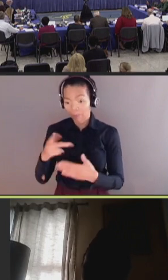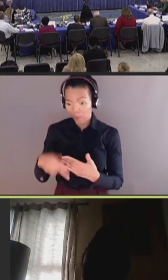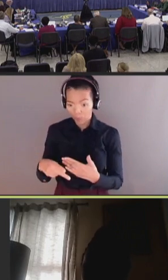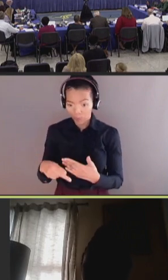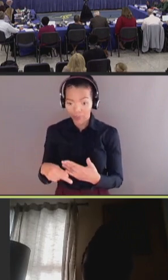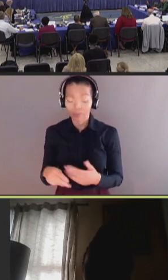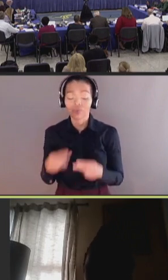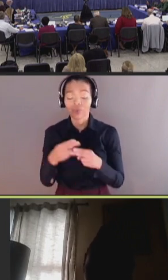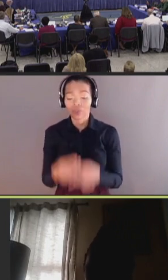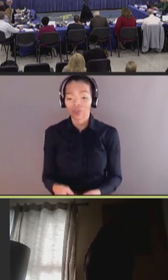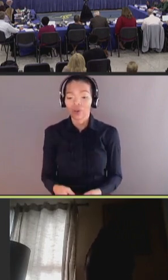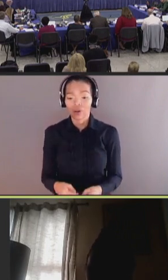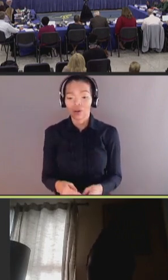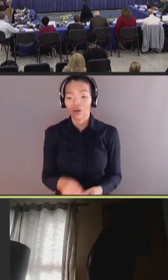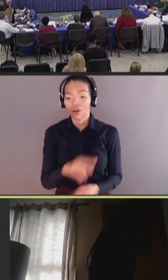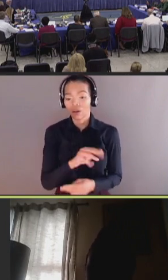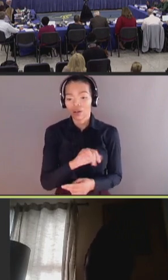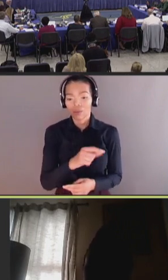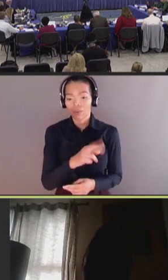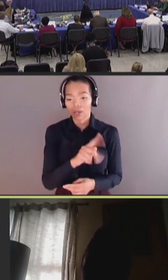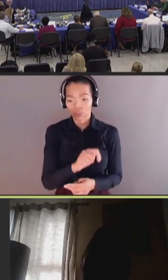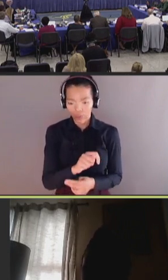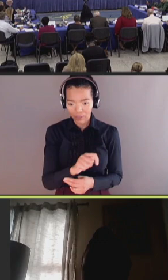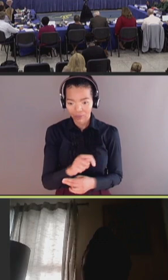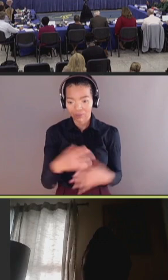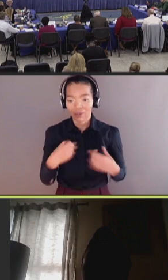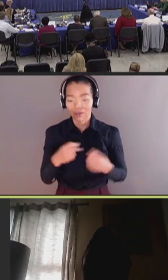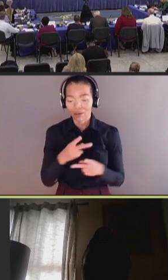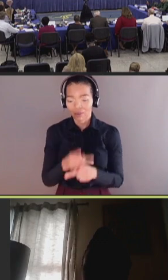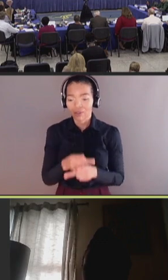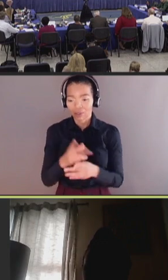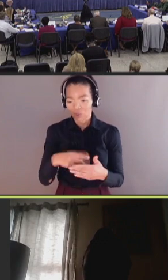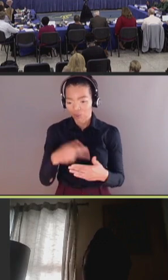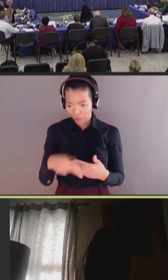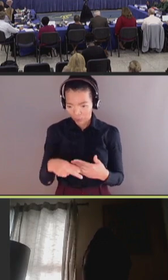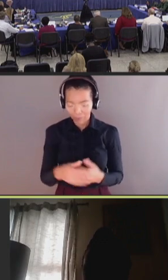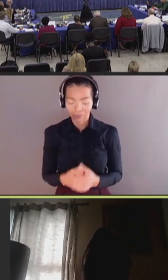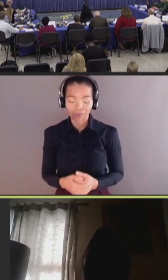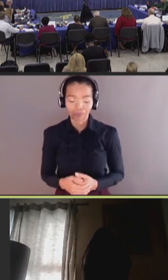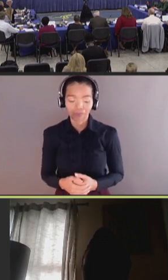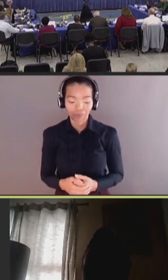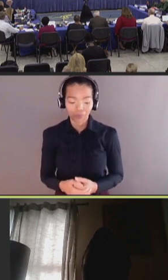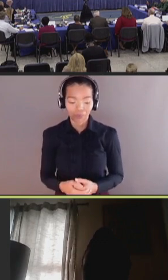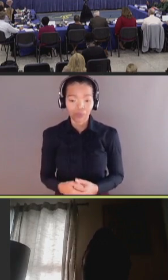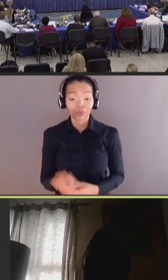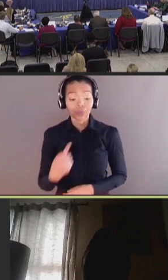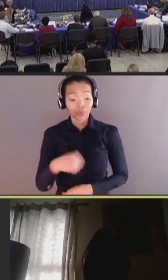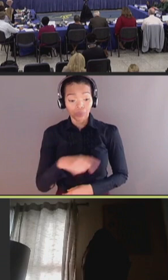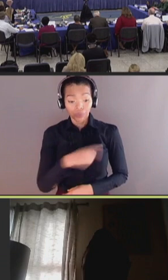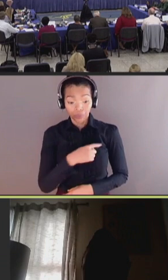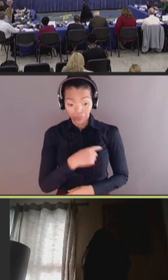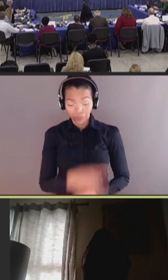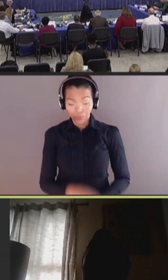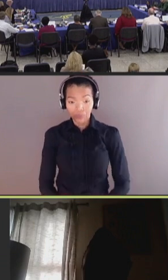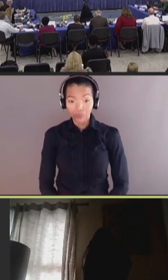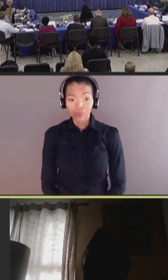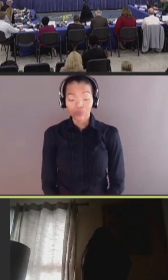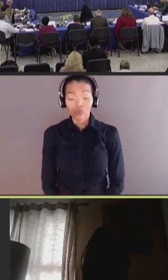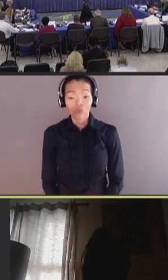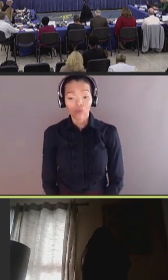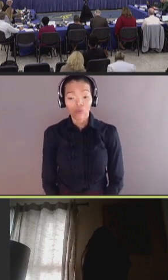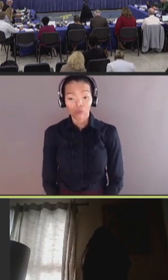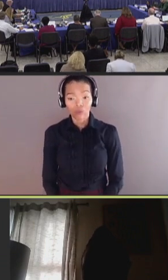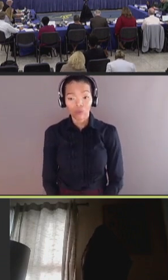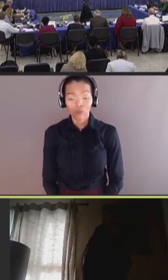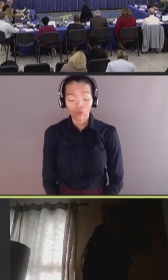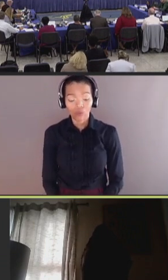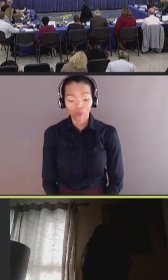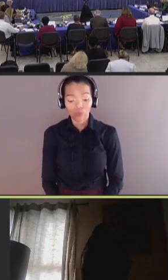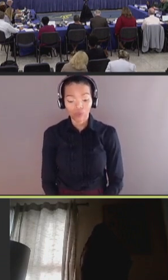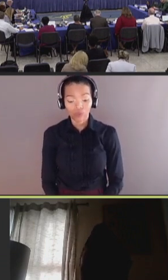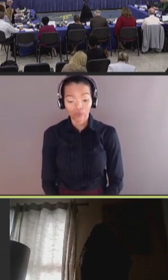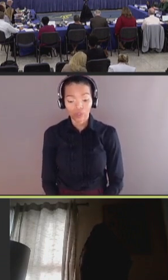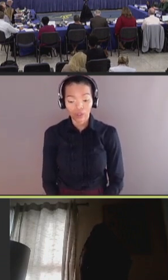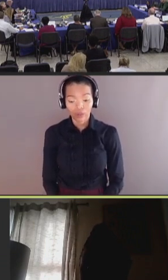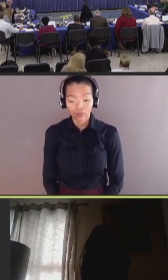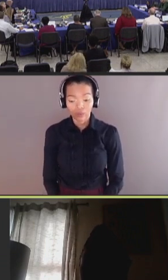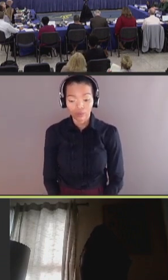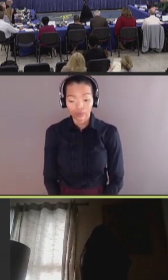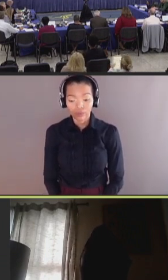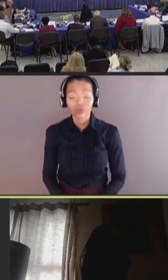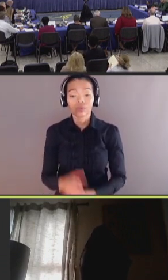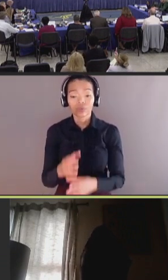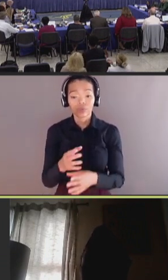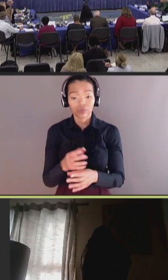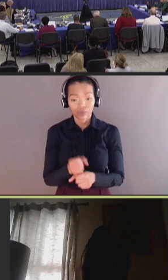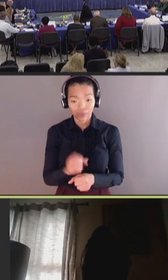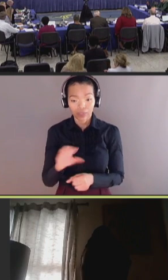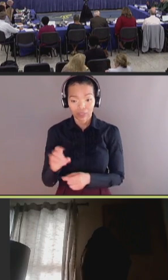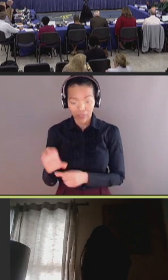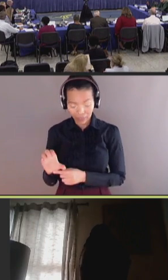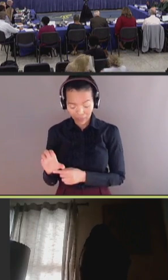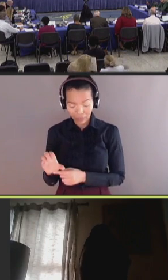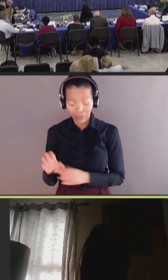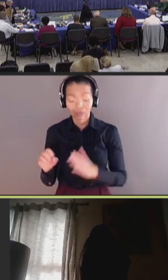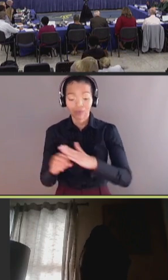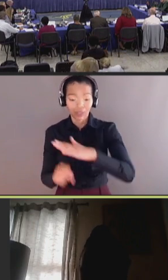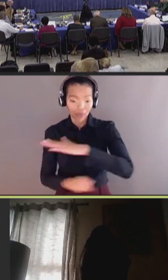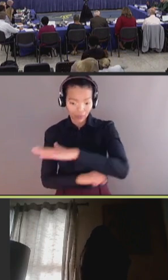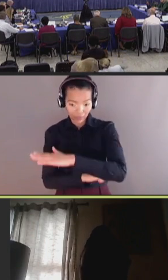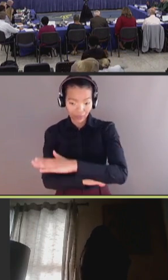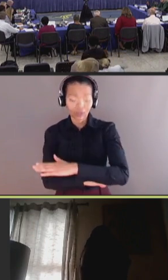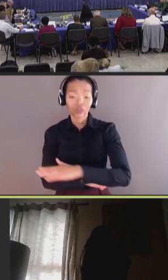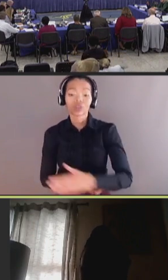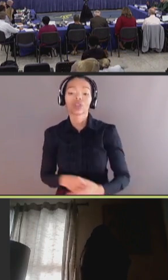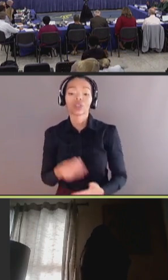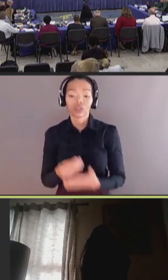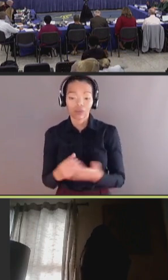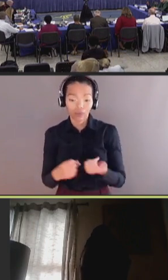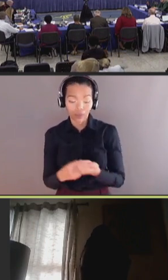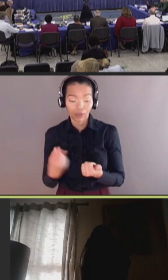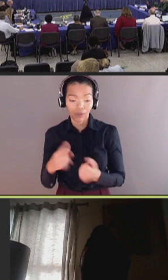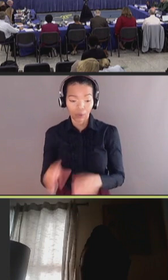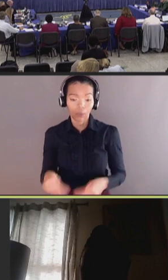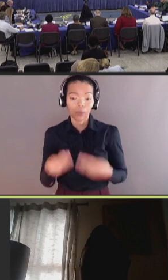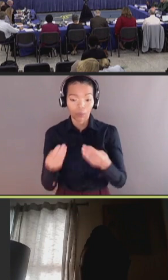Program of SEAHEC, that received the CDC Foundation fund for promoting and making sure